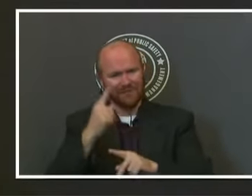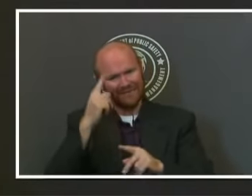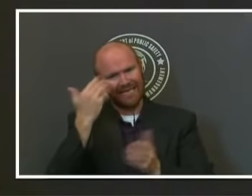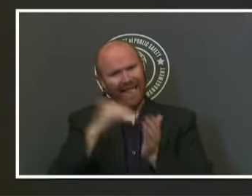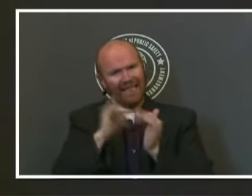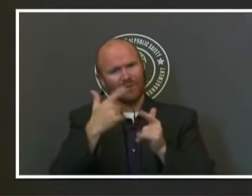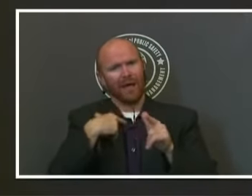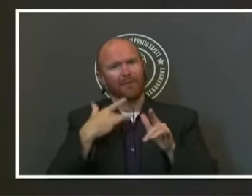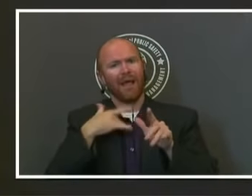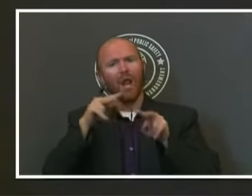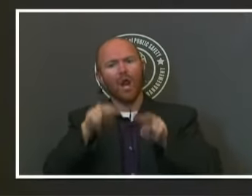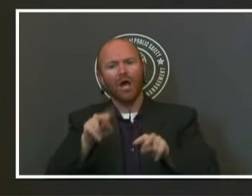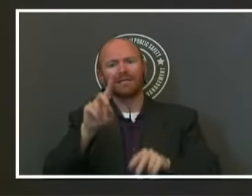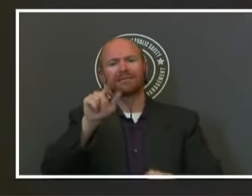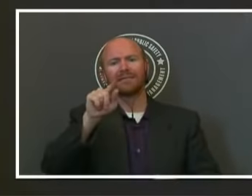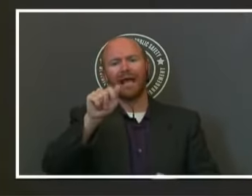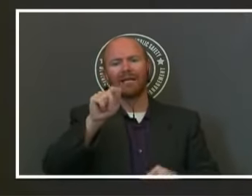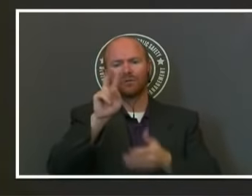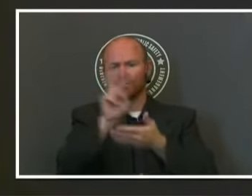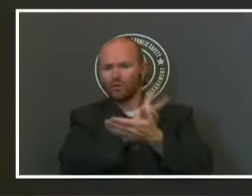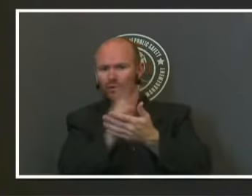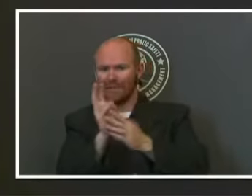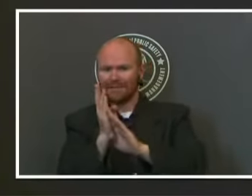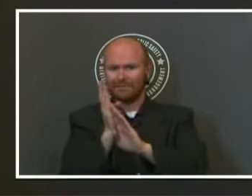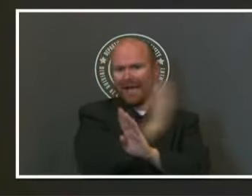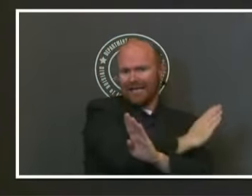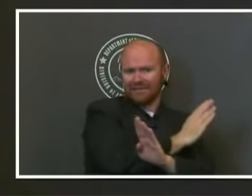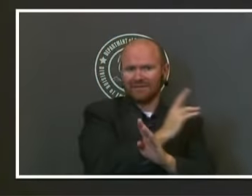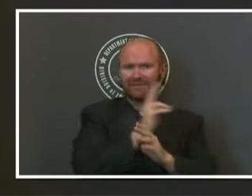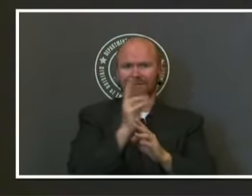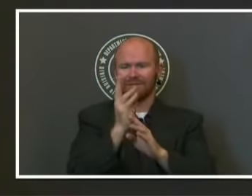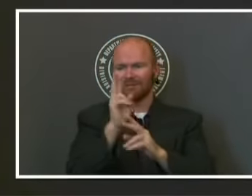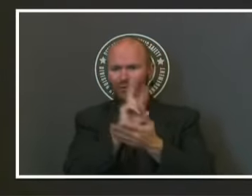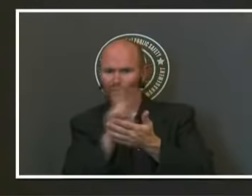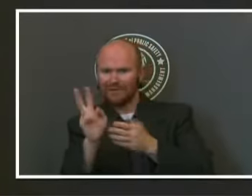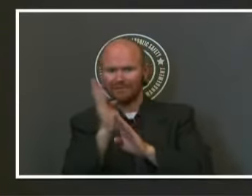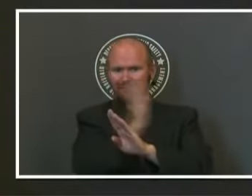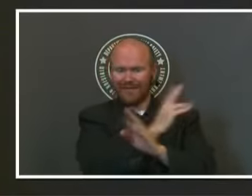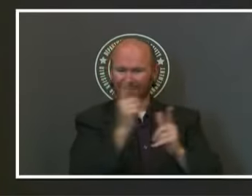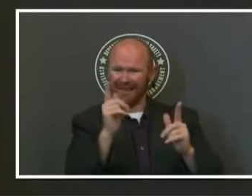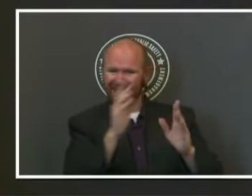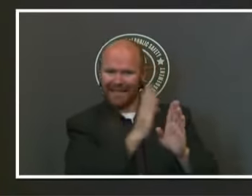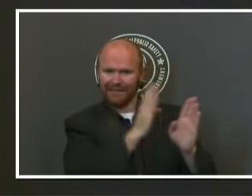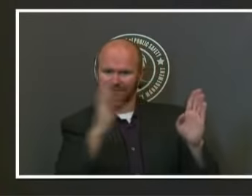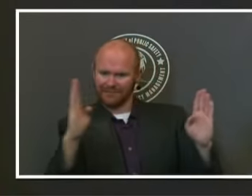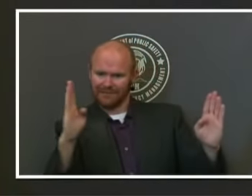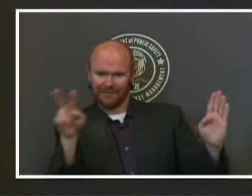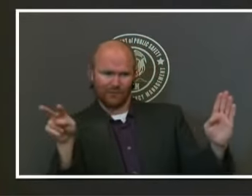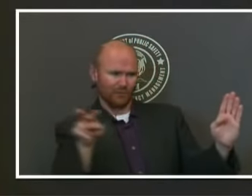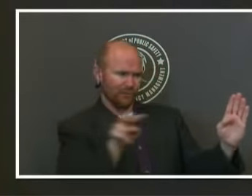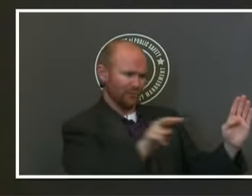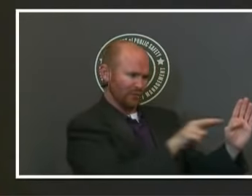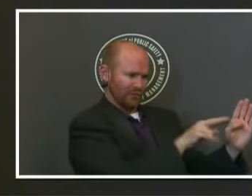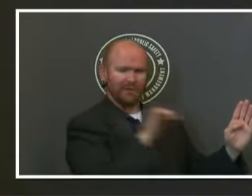look at the the two weeks and and that kind of